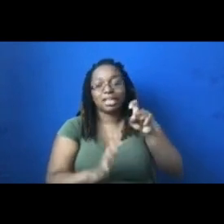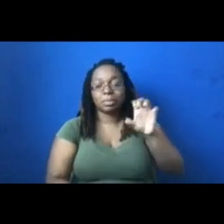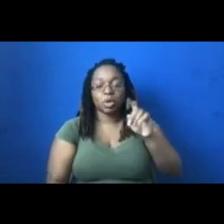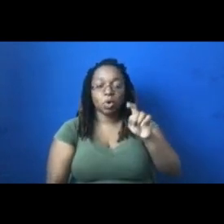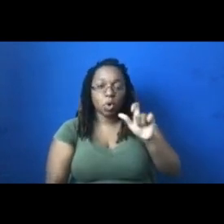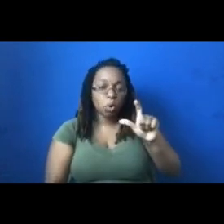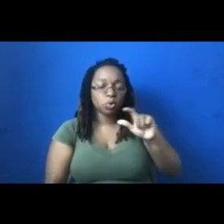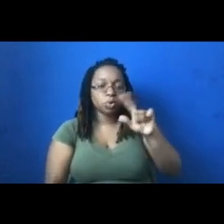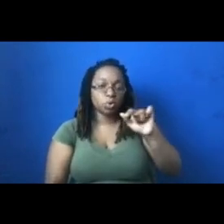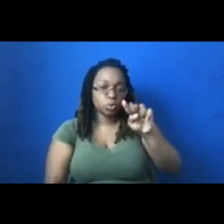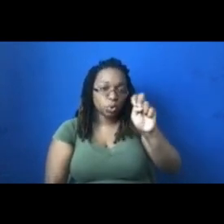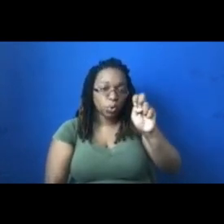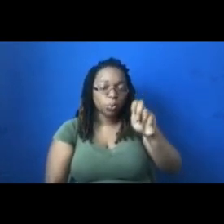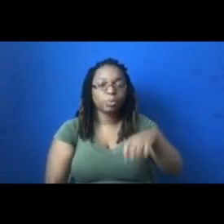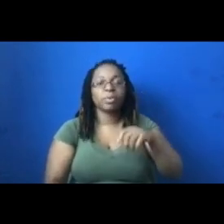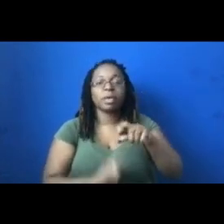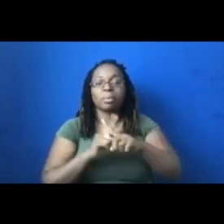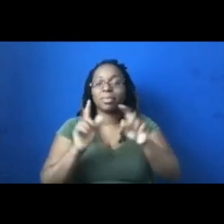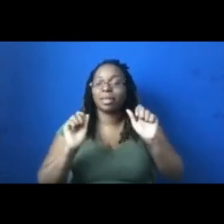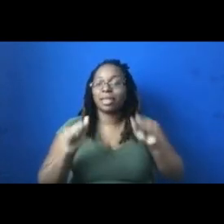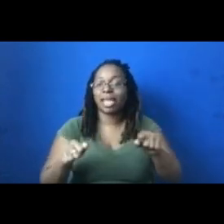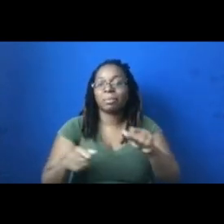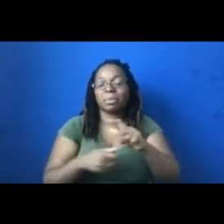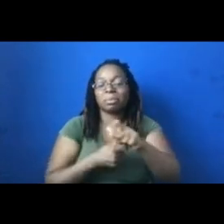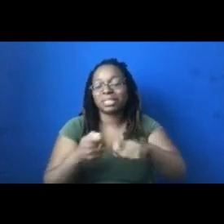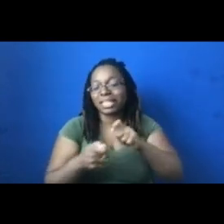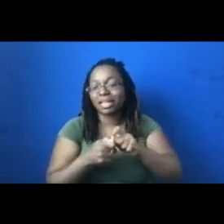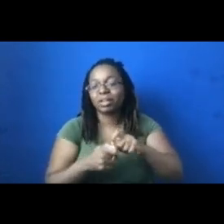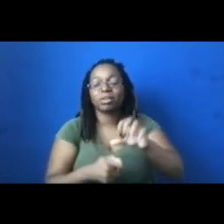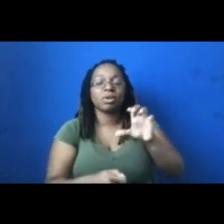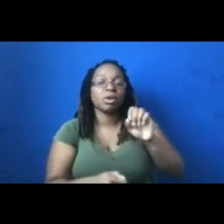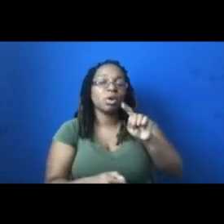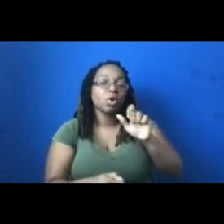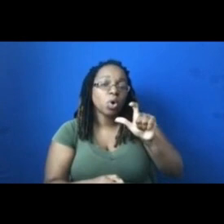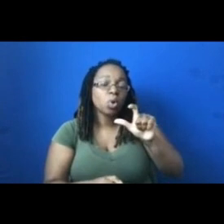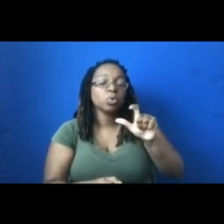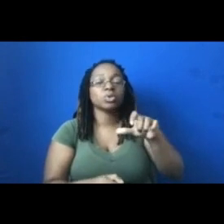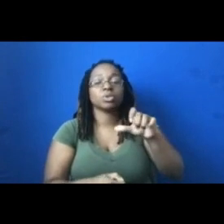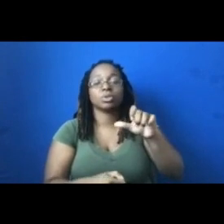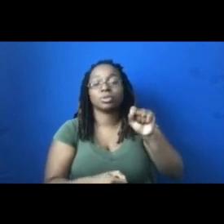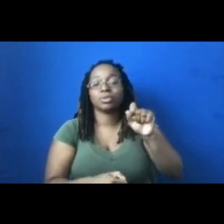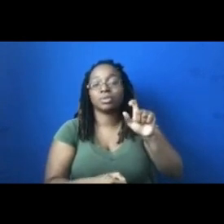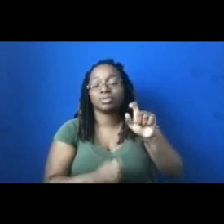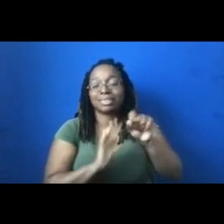in coastal states, tribal territories, or tribal, tribal